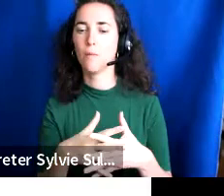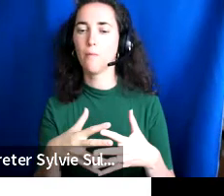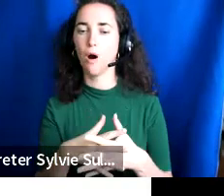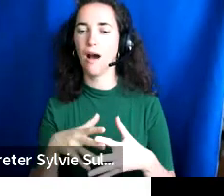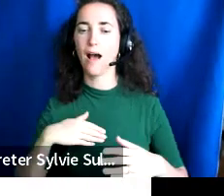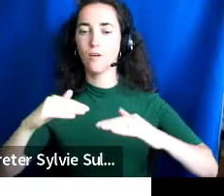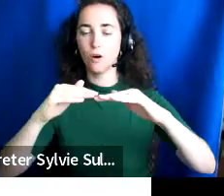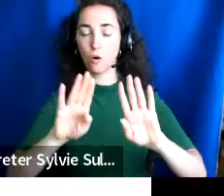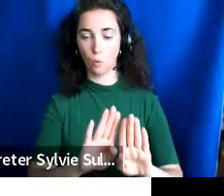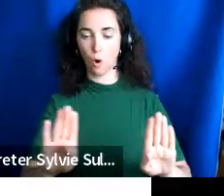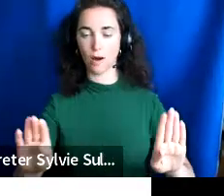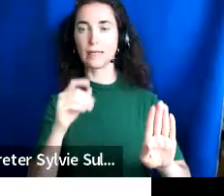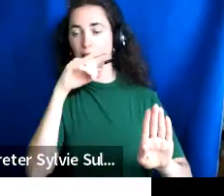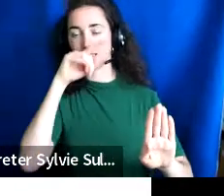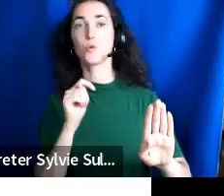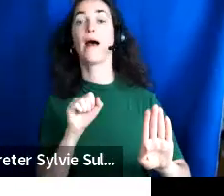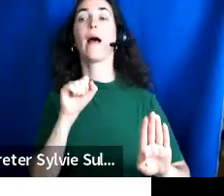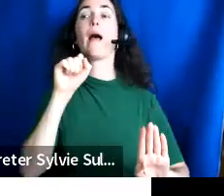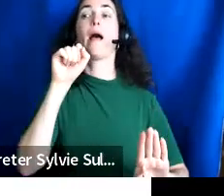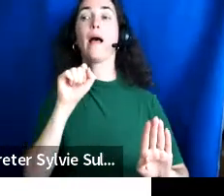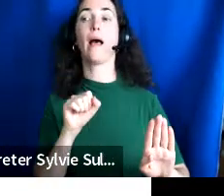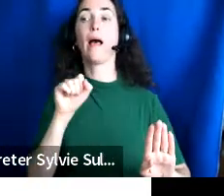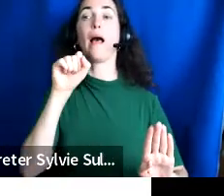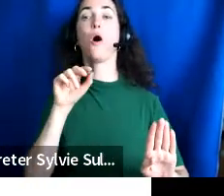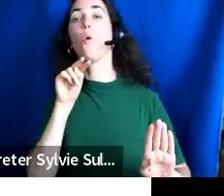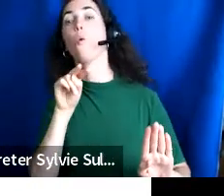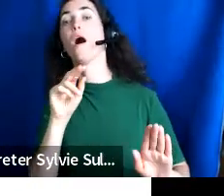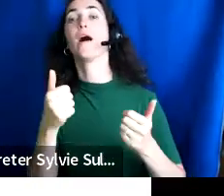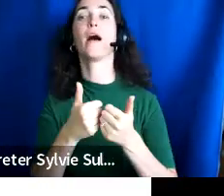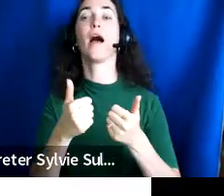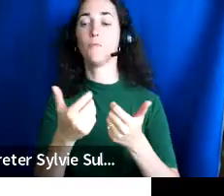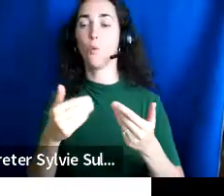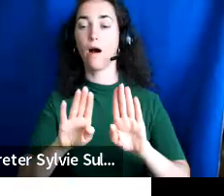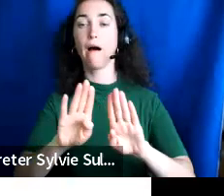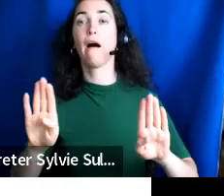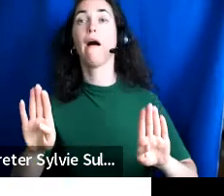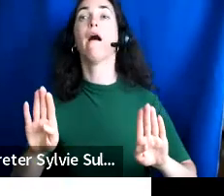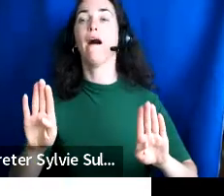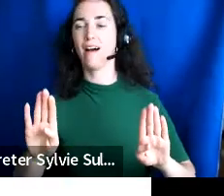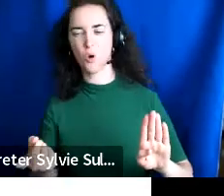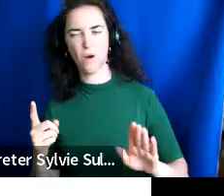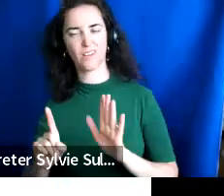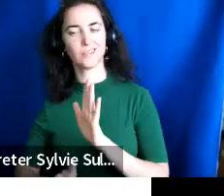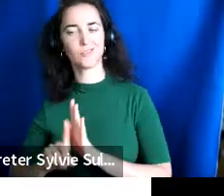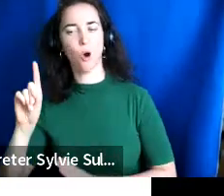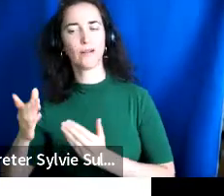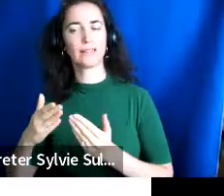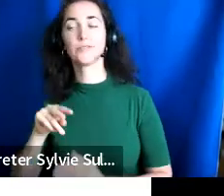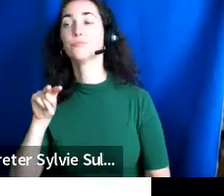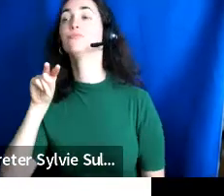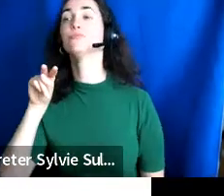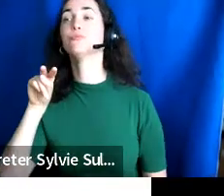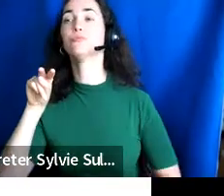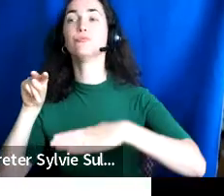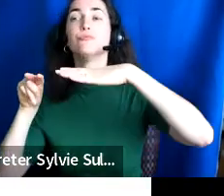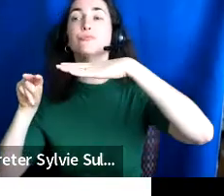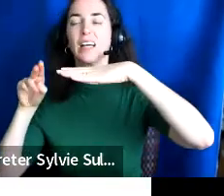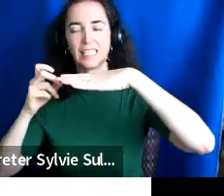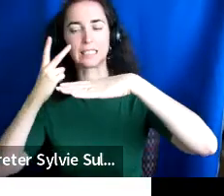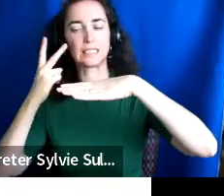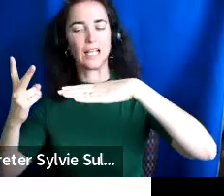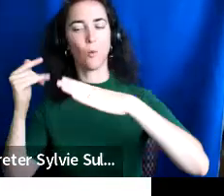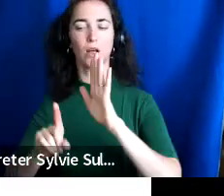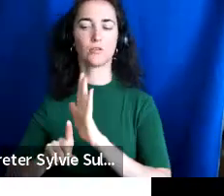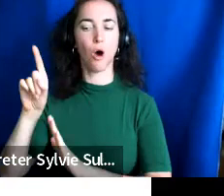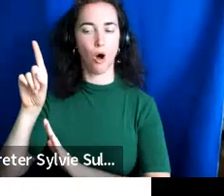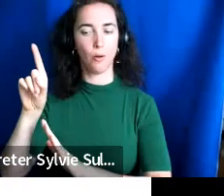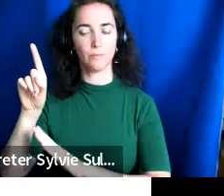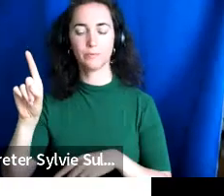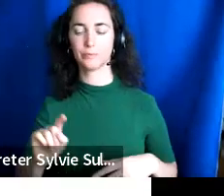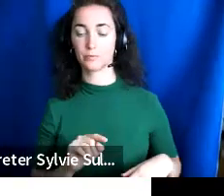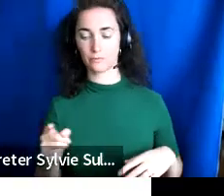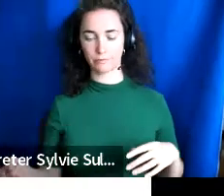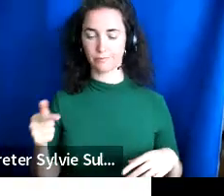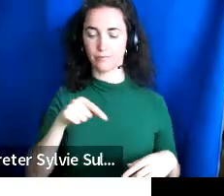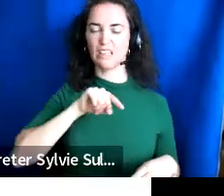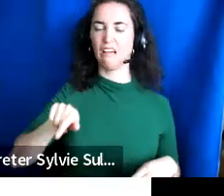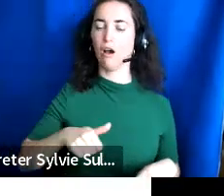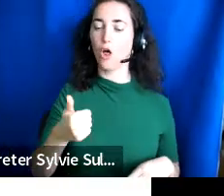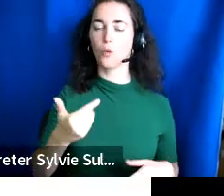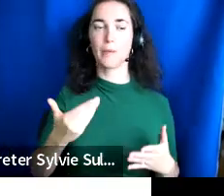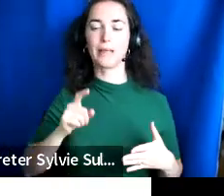Okay, so be tall enough to just look over any kind of support, any kind of steps or stairs latter else extend that.